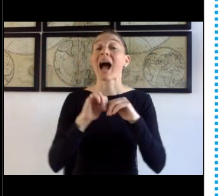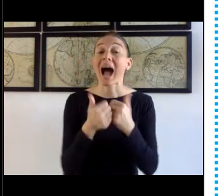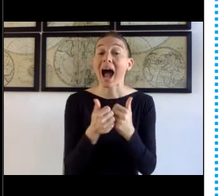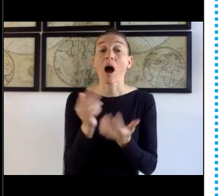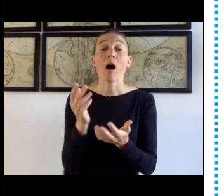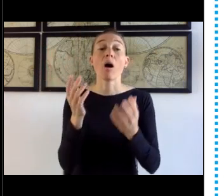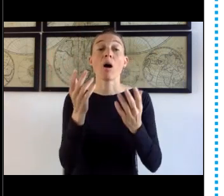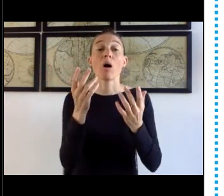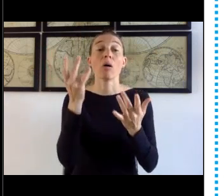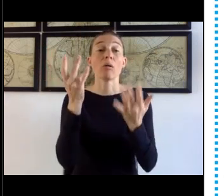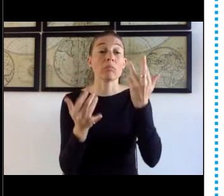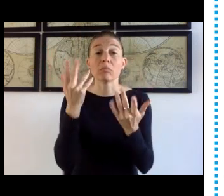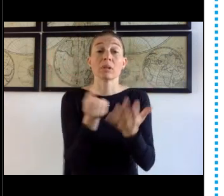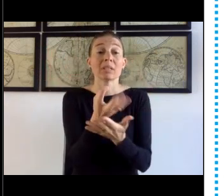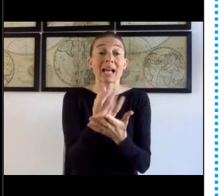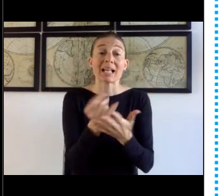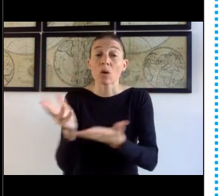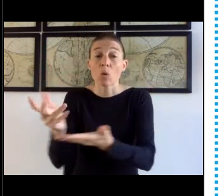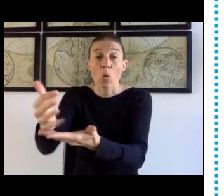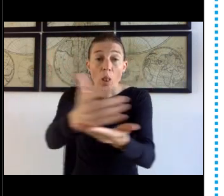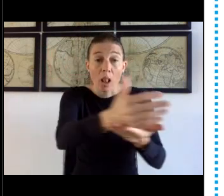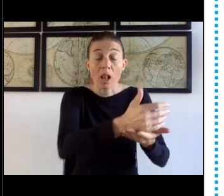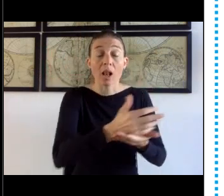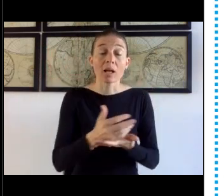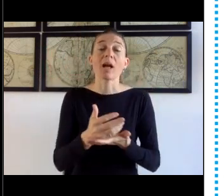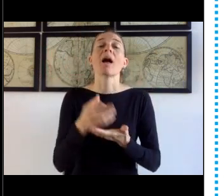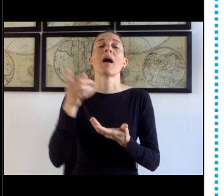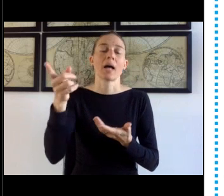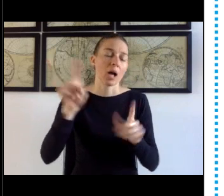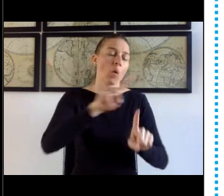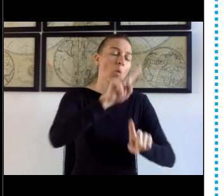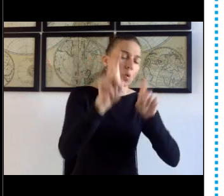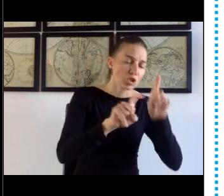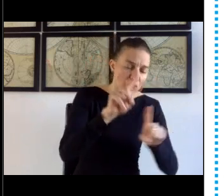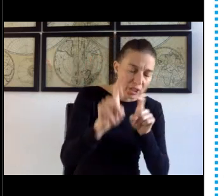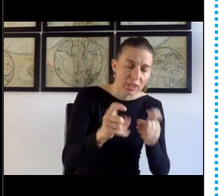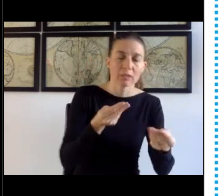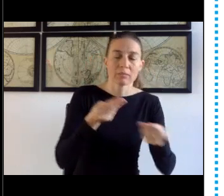And data is always a problem for us. We can give more anecdotal evidence,